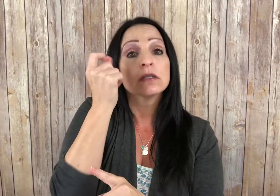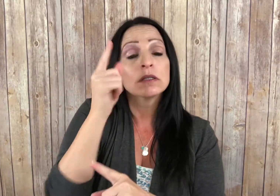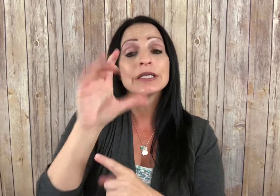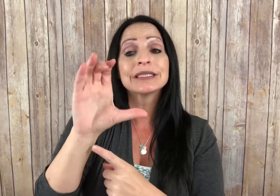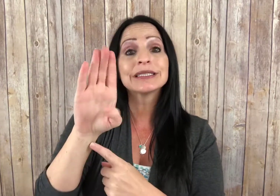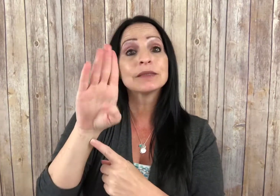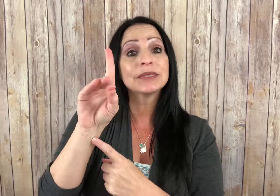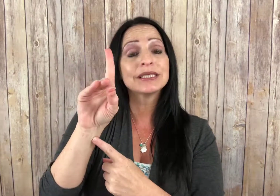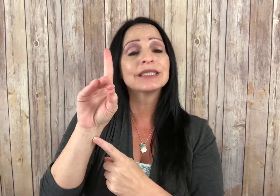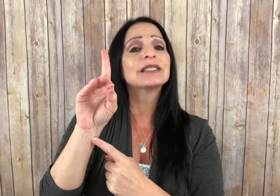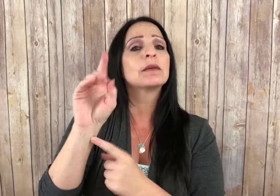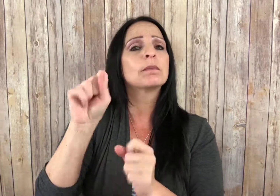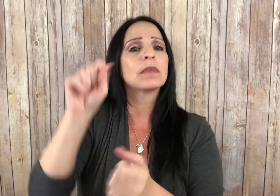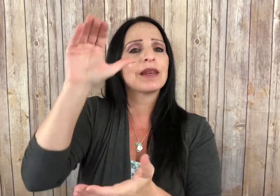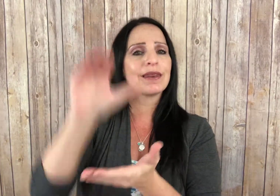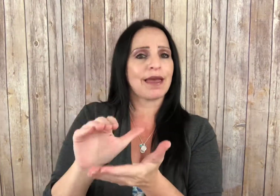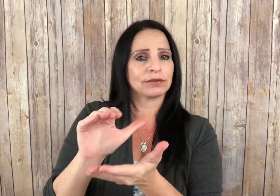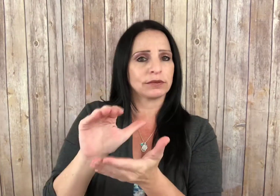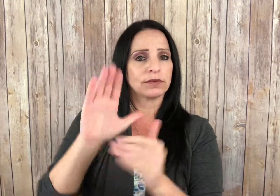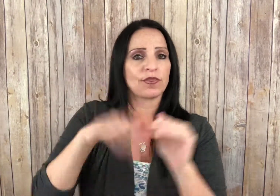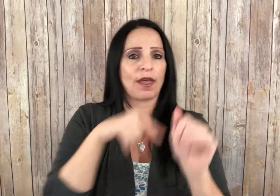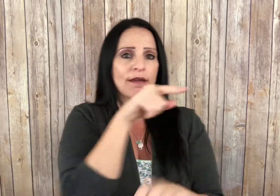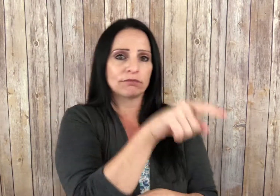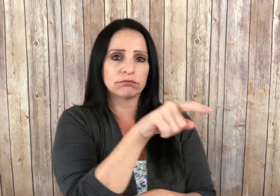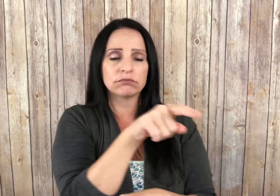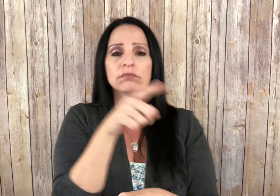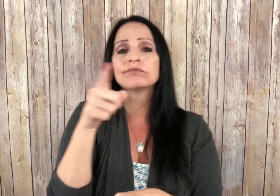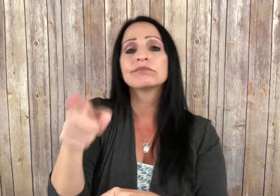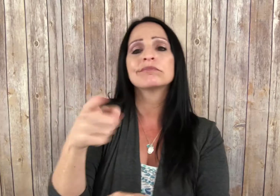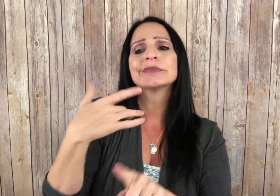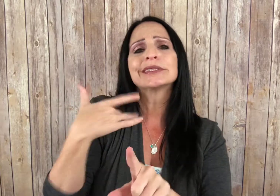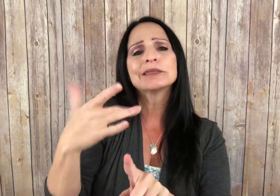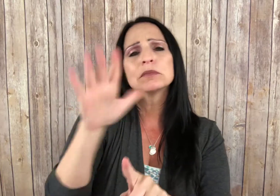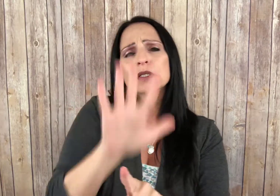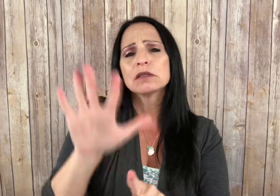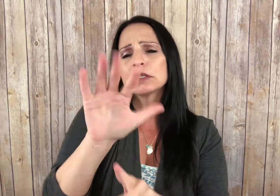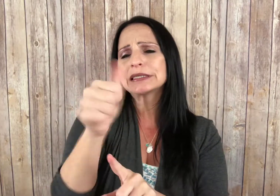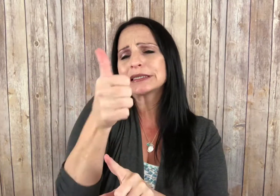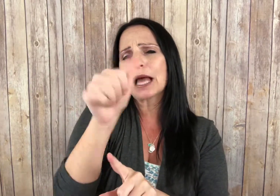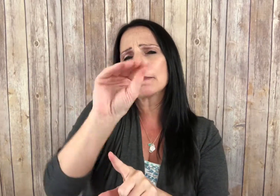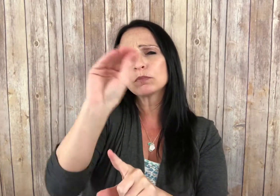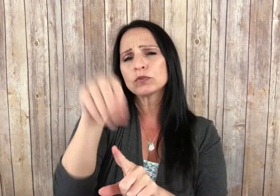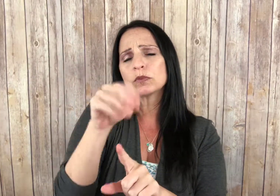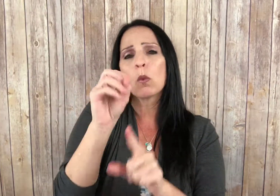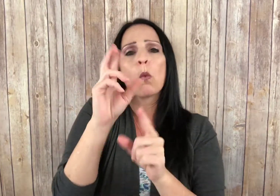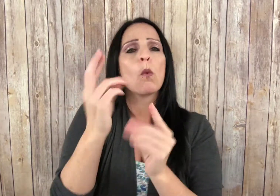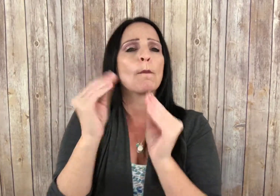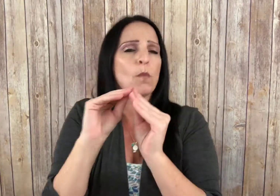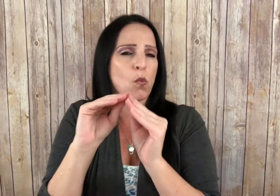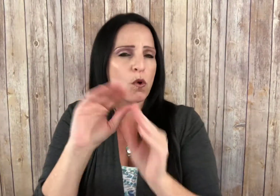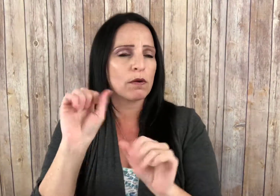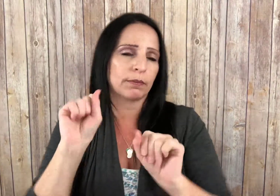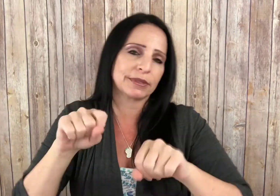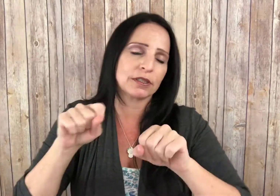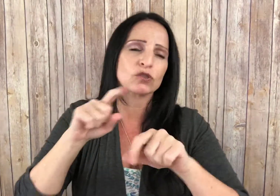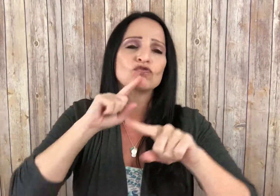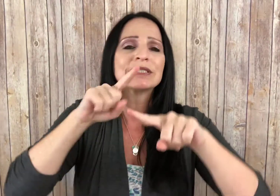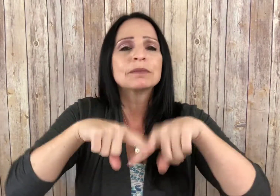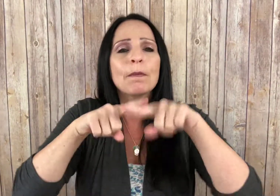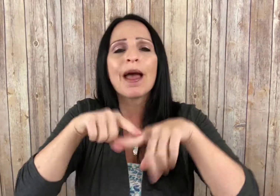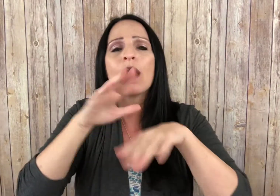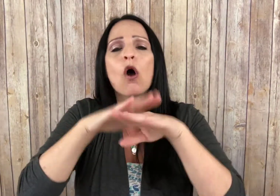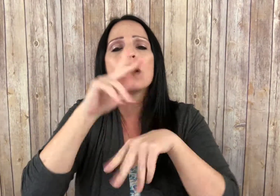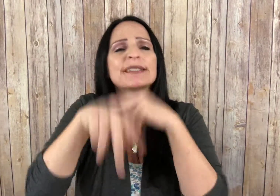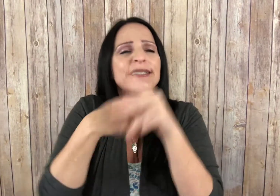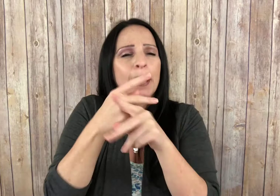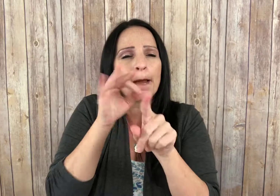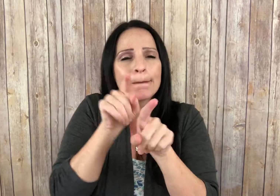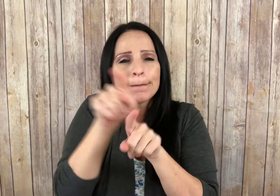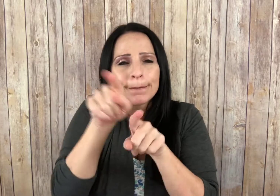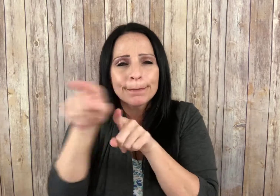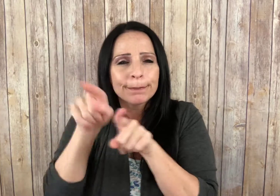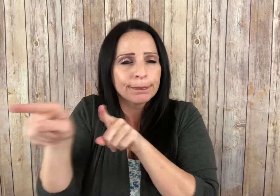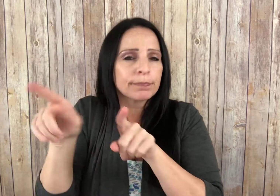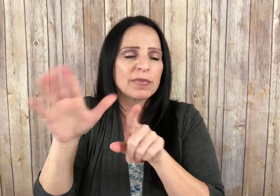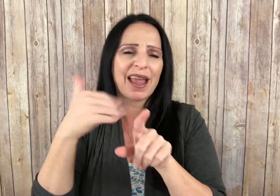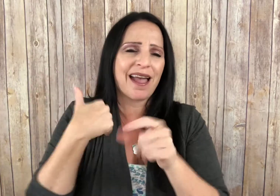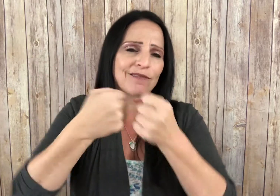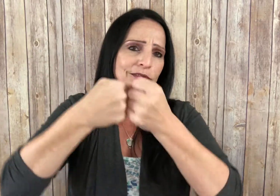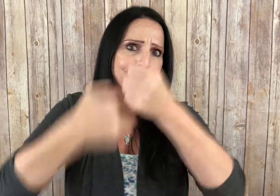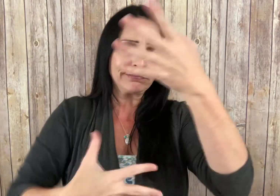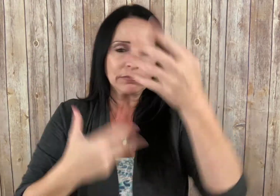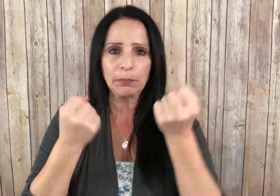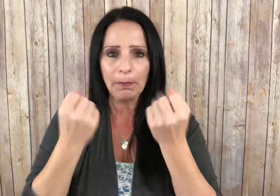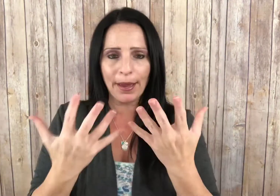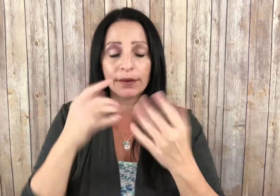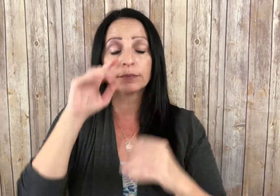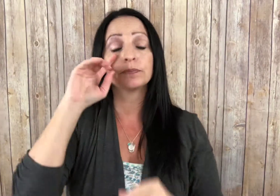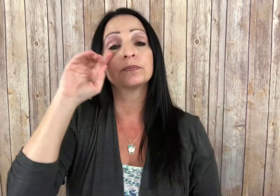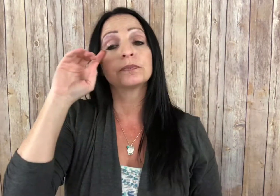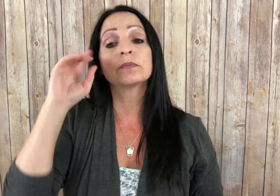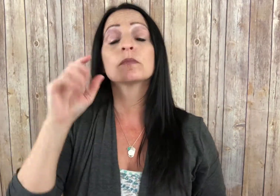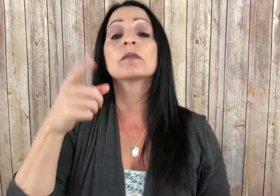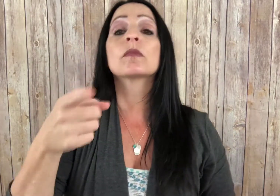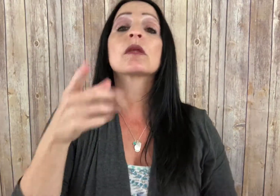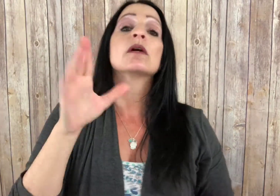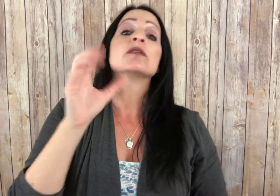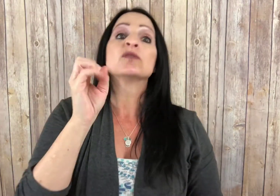However, it contains less CBD - roughly 10%+ depending on the type.